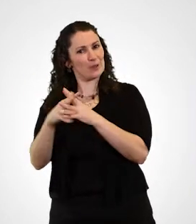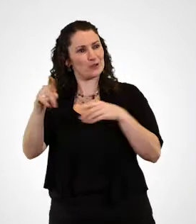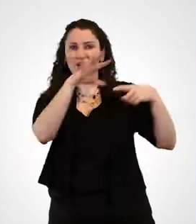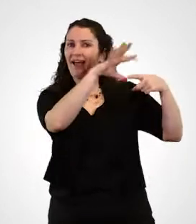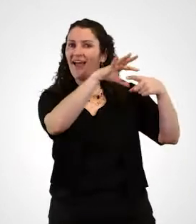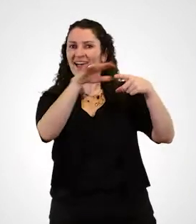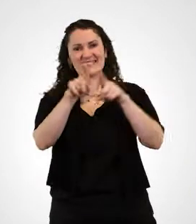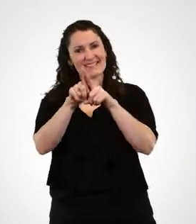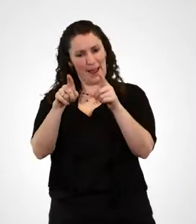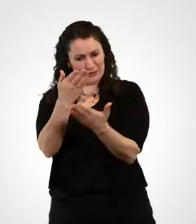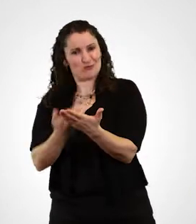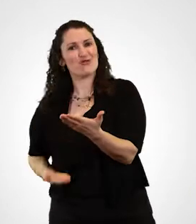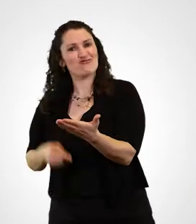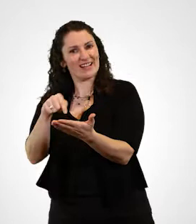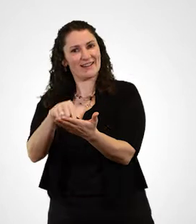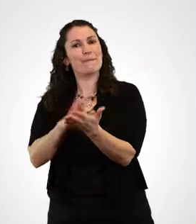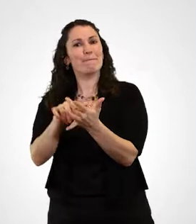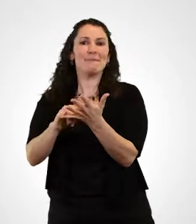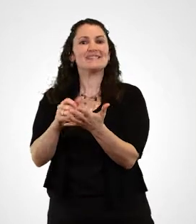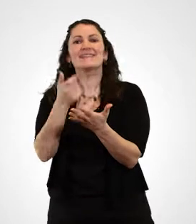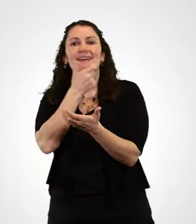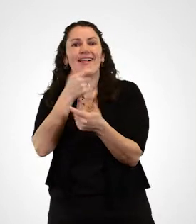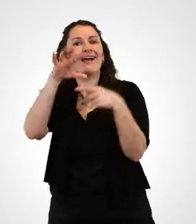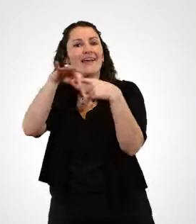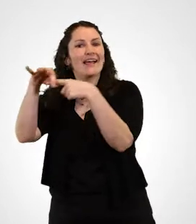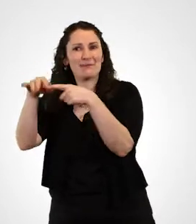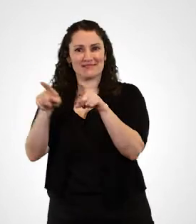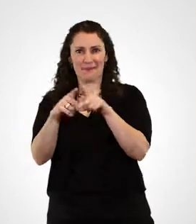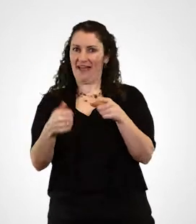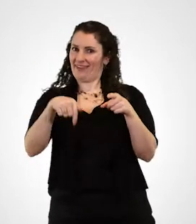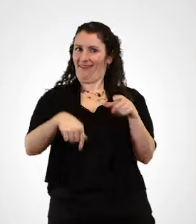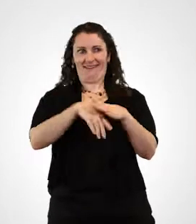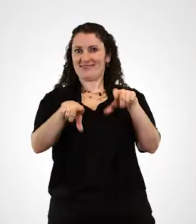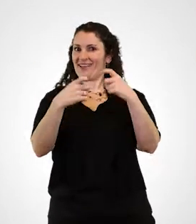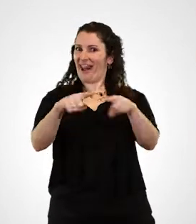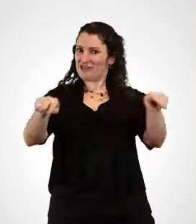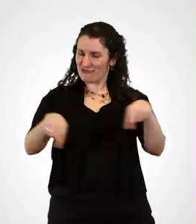He's looking for his friend.